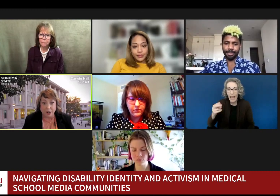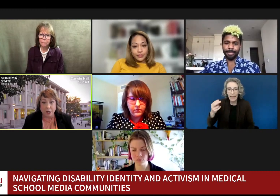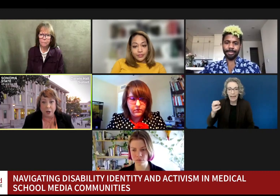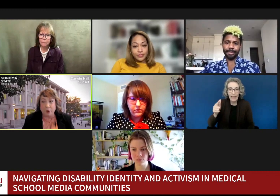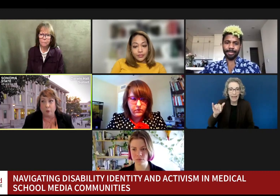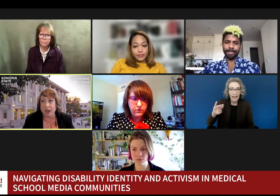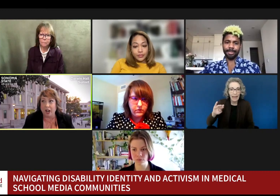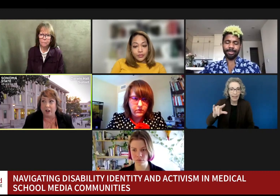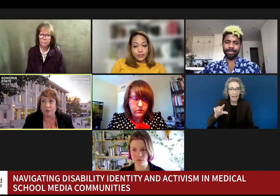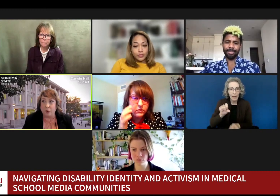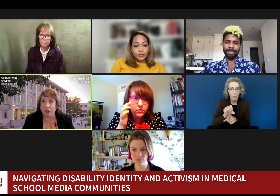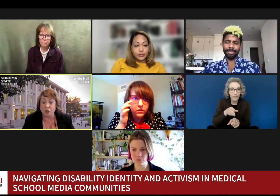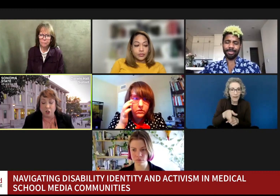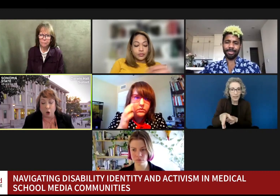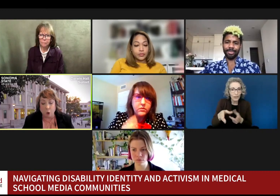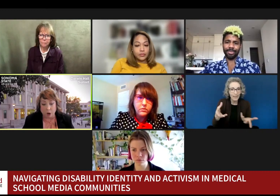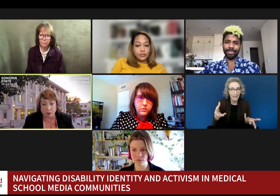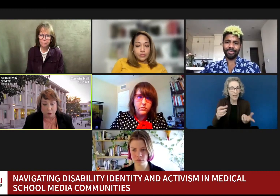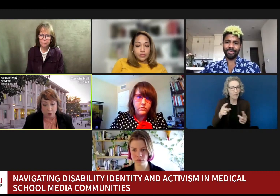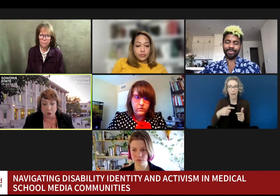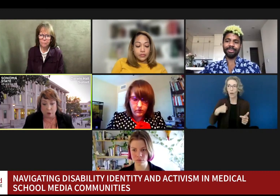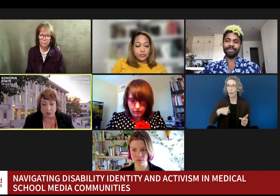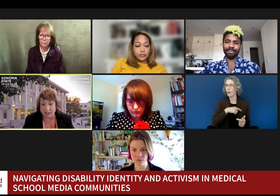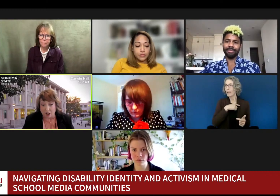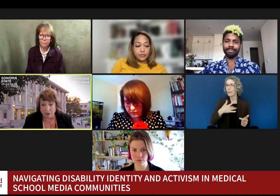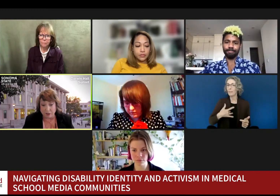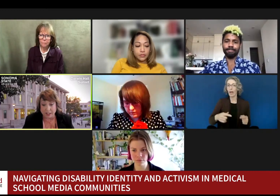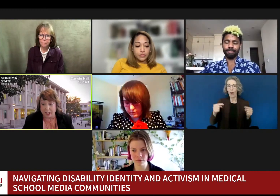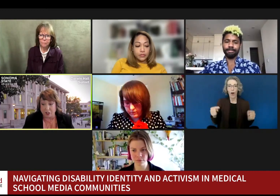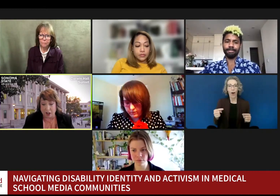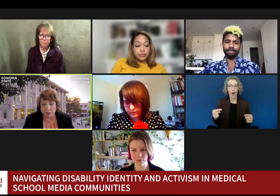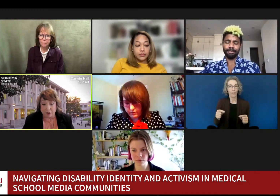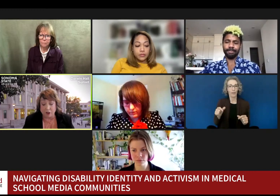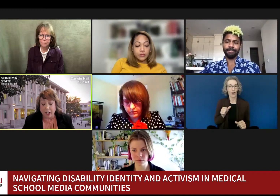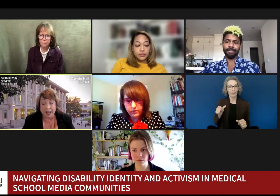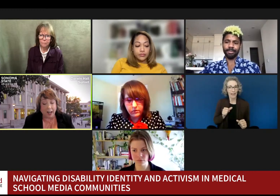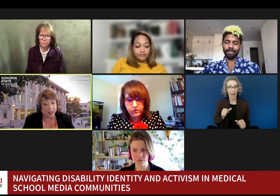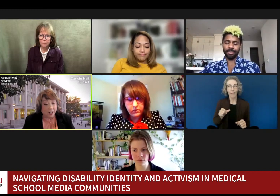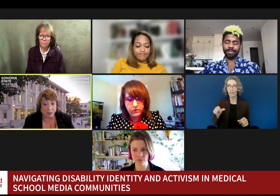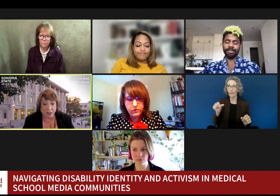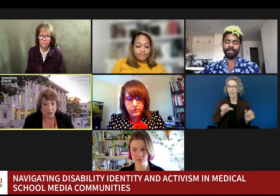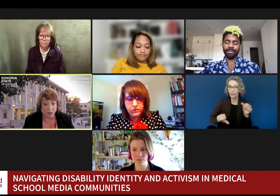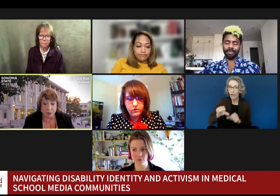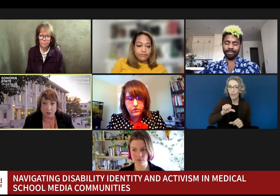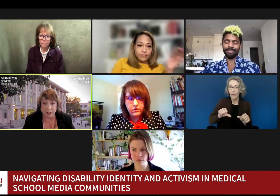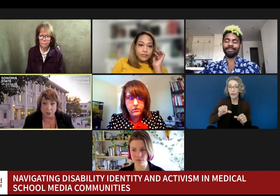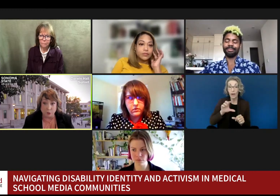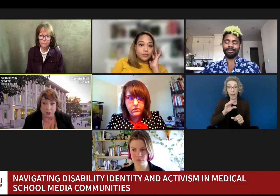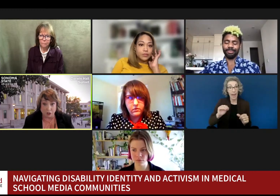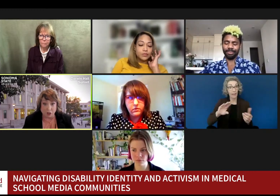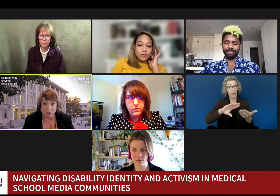But we are so harmful to ourselves, each other, and the communities we serve.